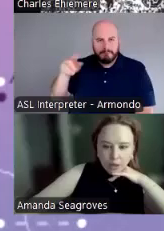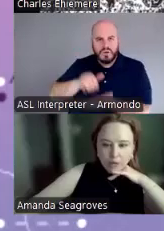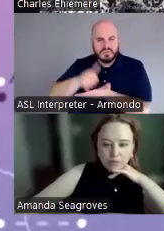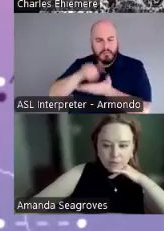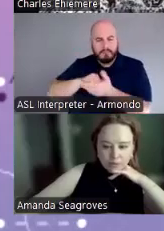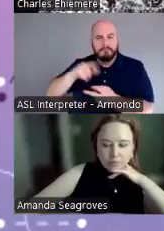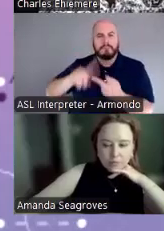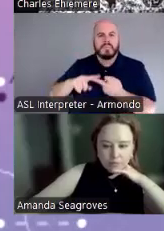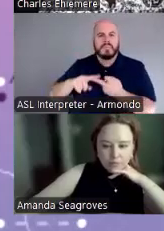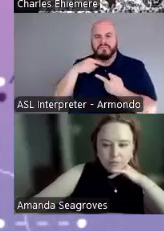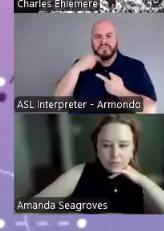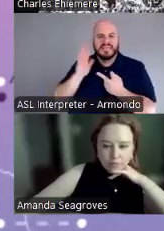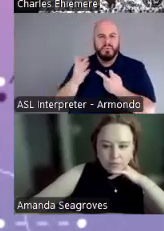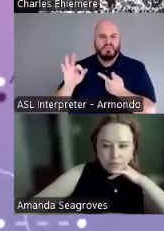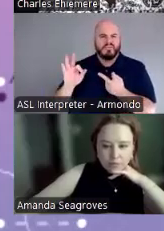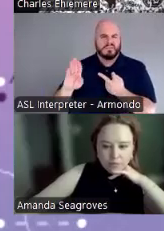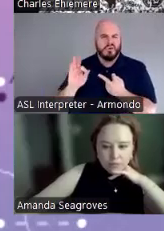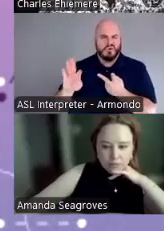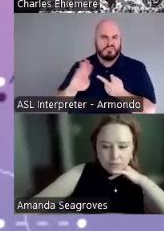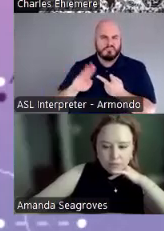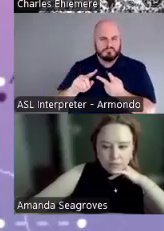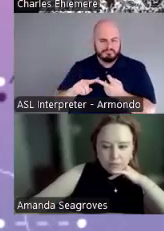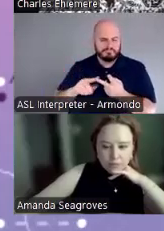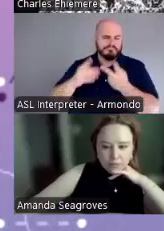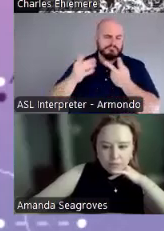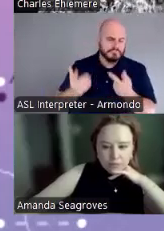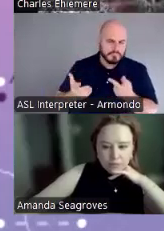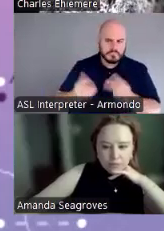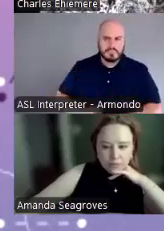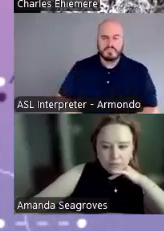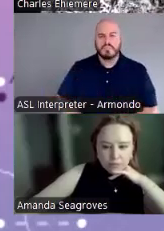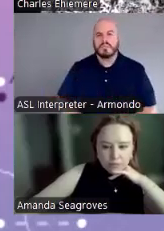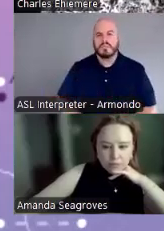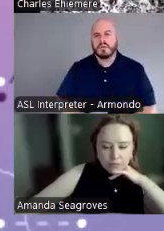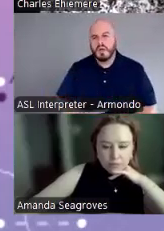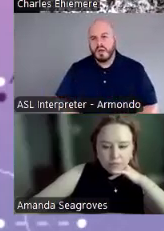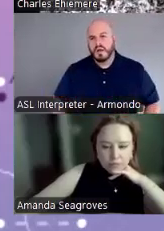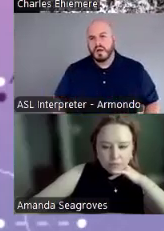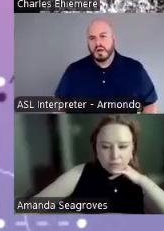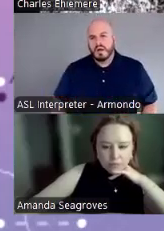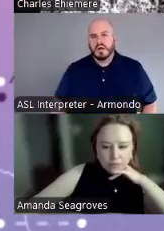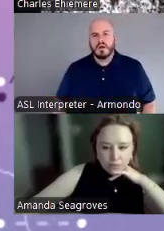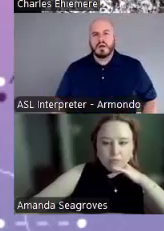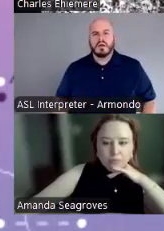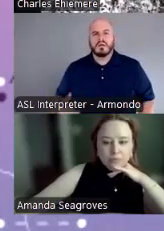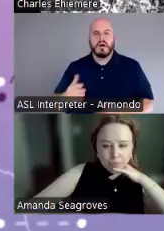Even with smaller phones, they have access to Facebook,